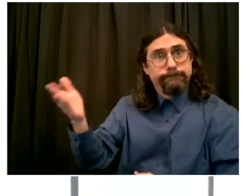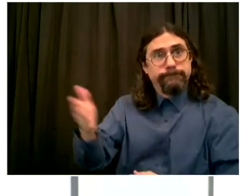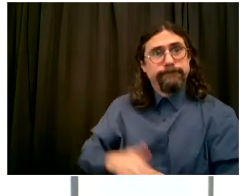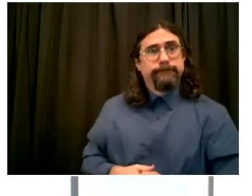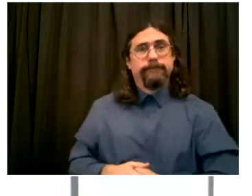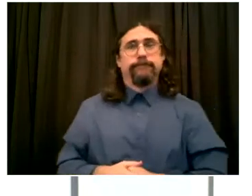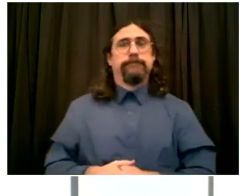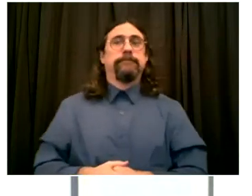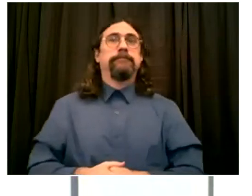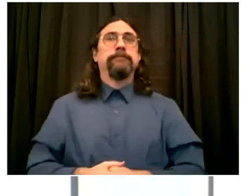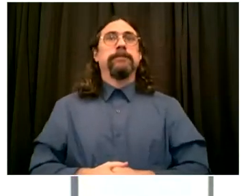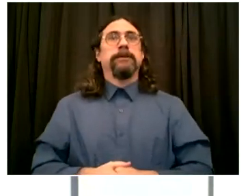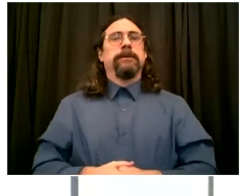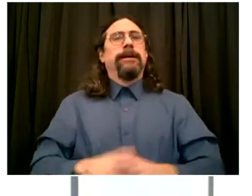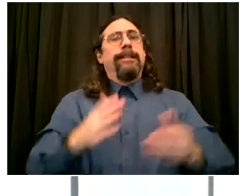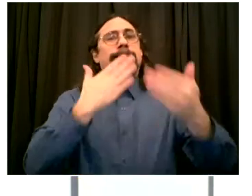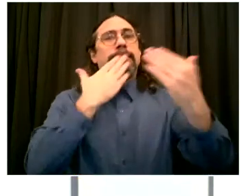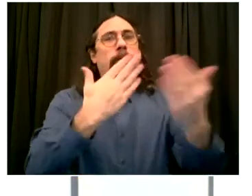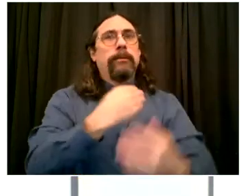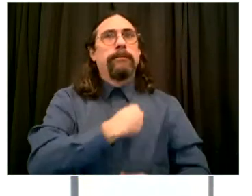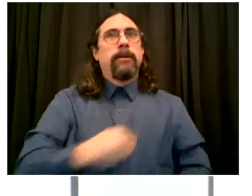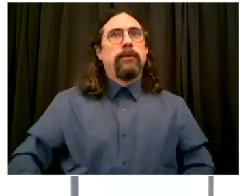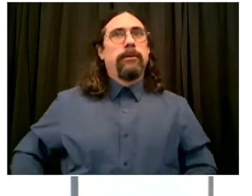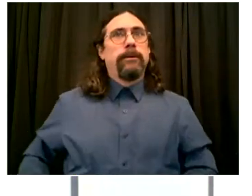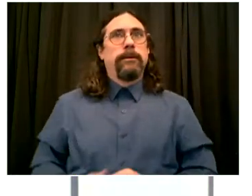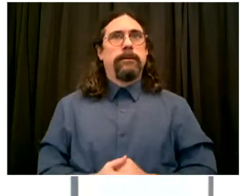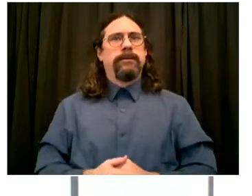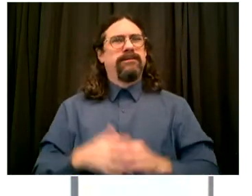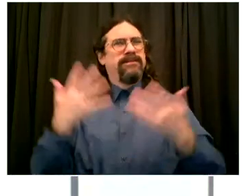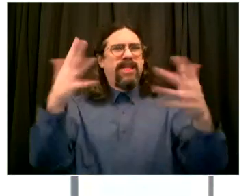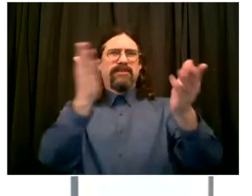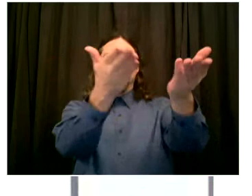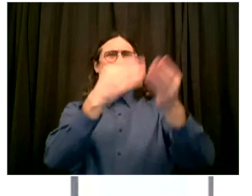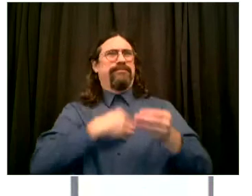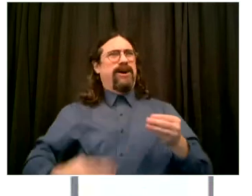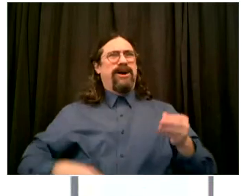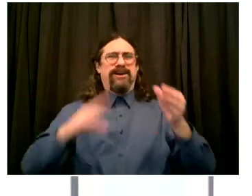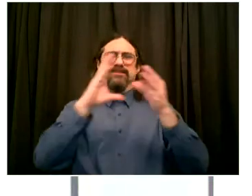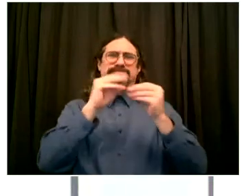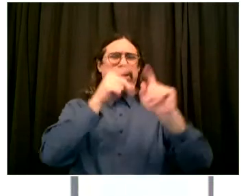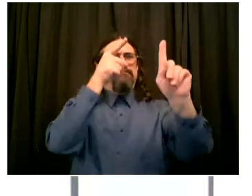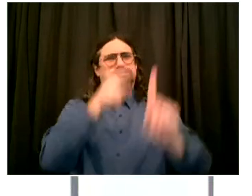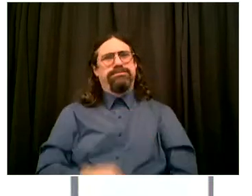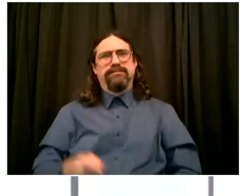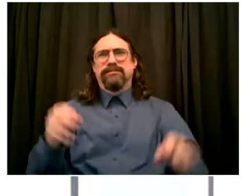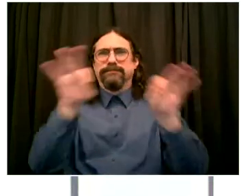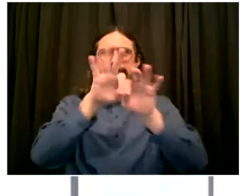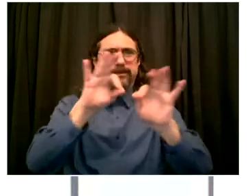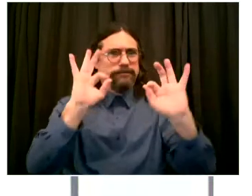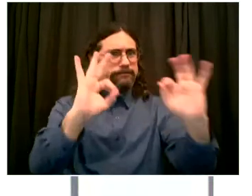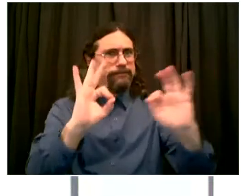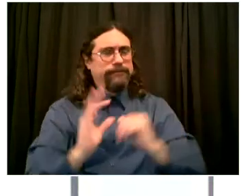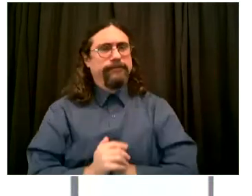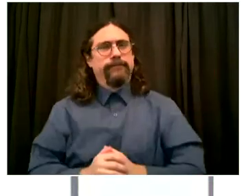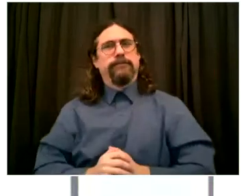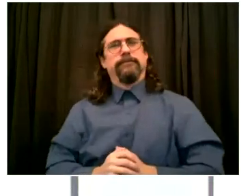SCHOOLS REMAIN SAFE. GO AHEAD DR. CHOKSHI. THANK YOU MR. MAYOR.